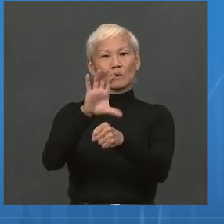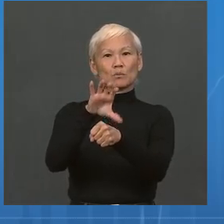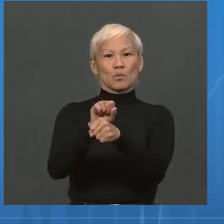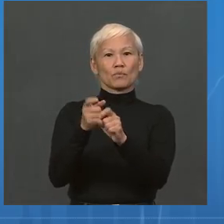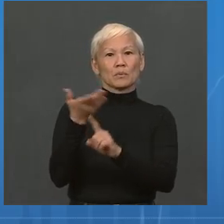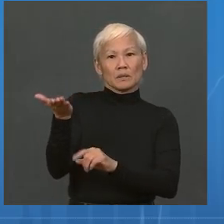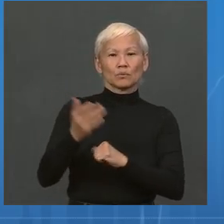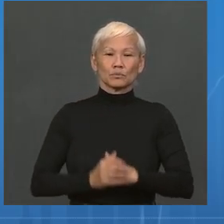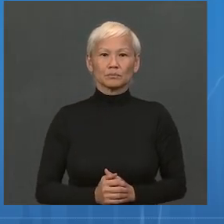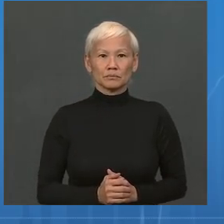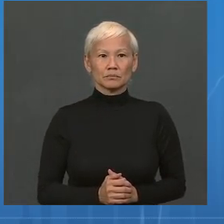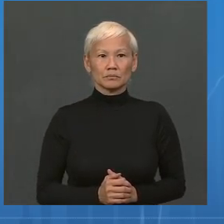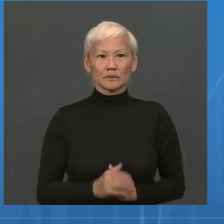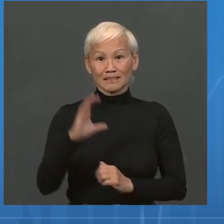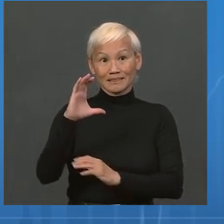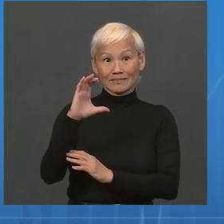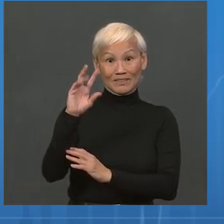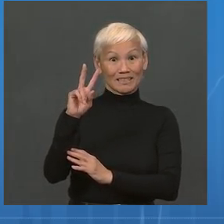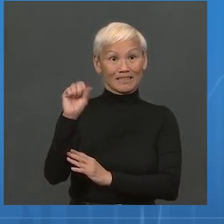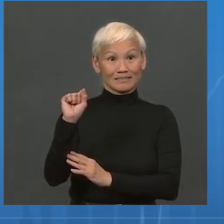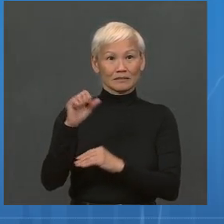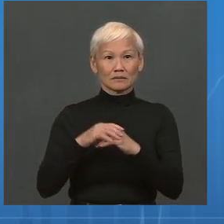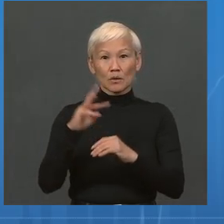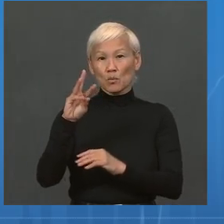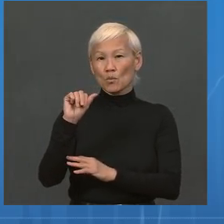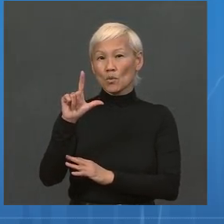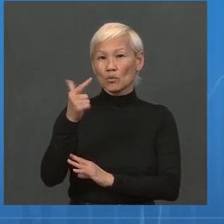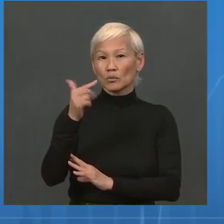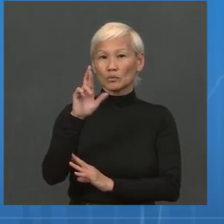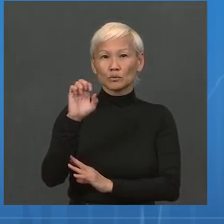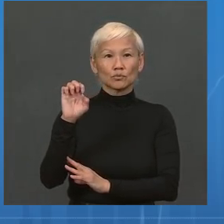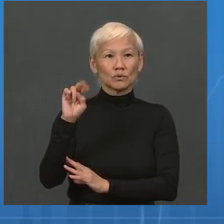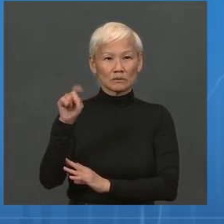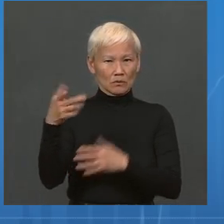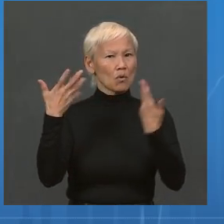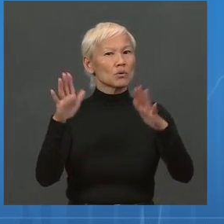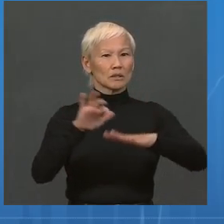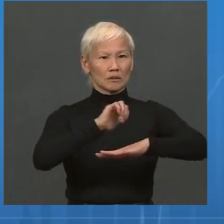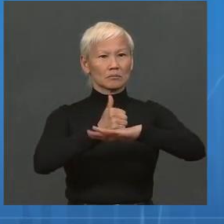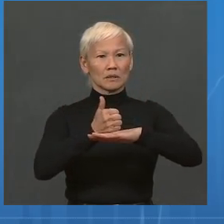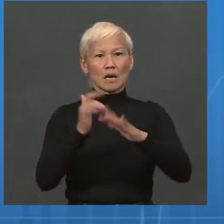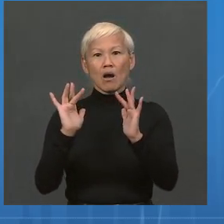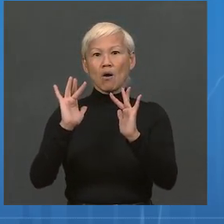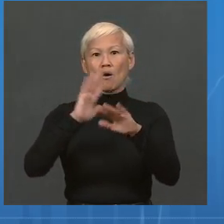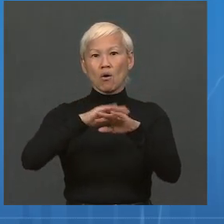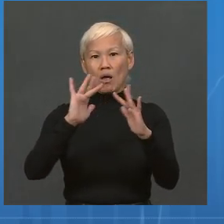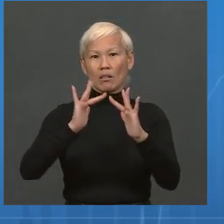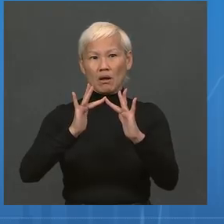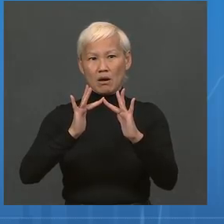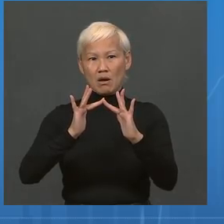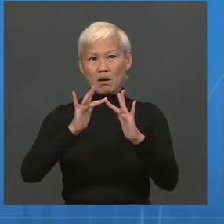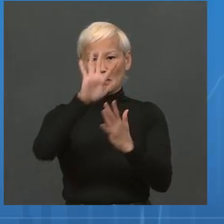CVS and Walgreens are already online, with more pharmacies coming online soon,